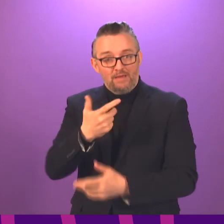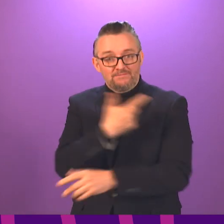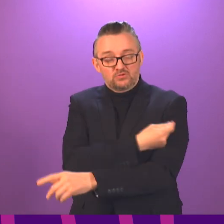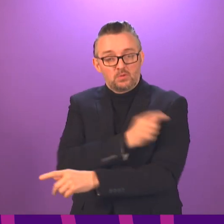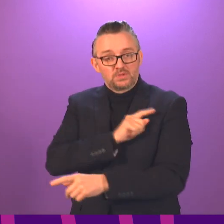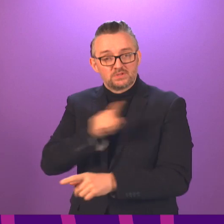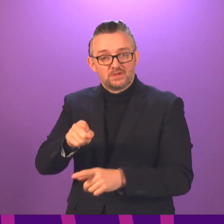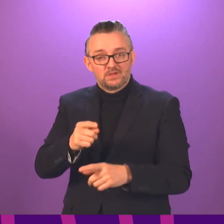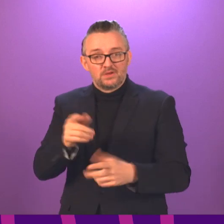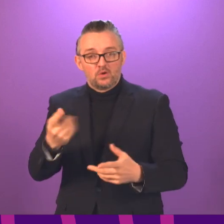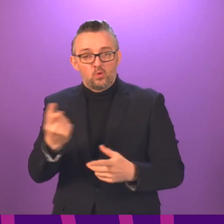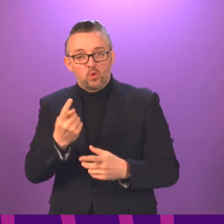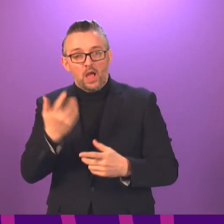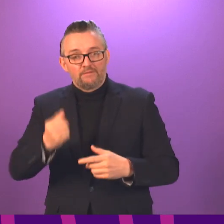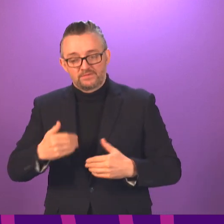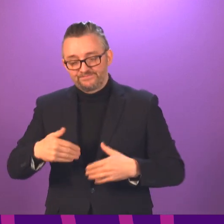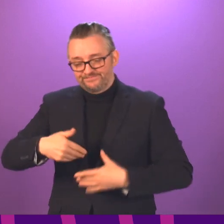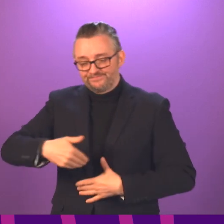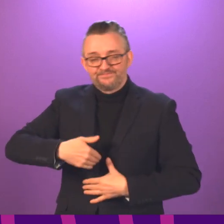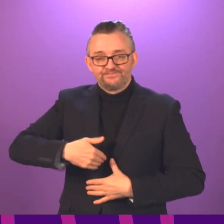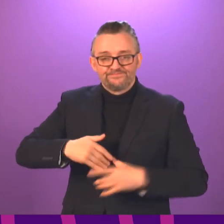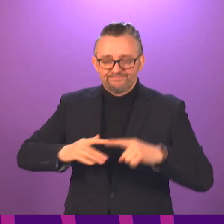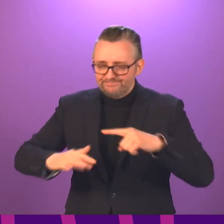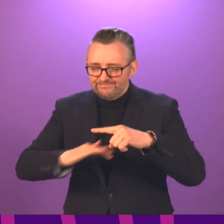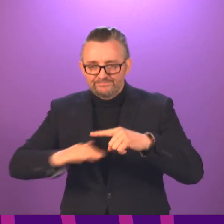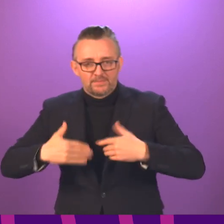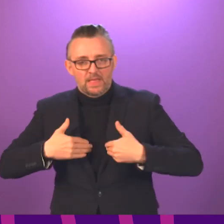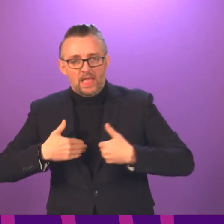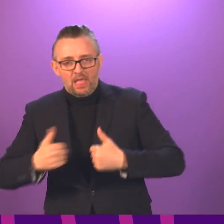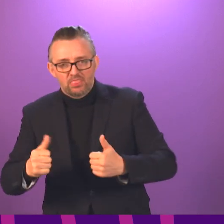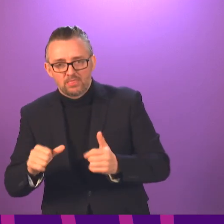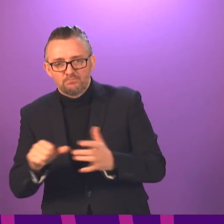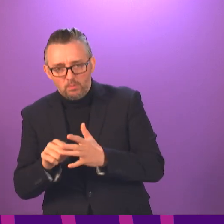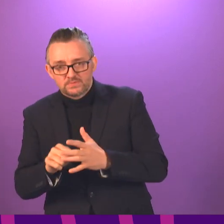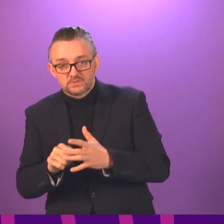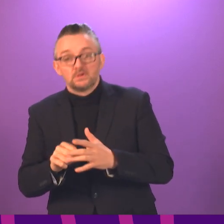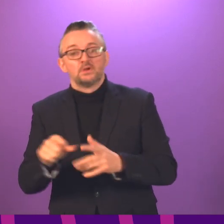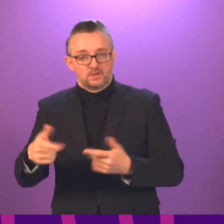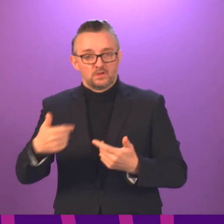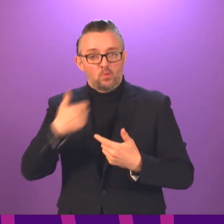the category of people with underlying health conditions; and we are working to do everybody